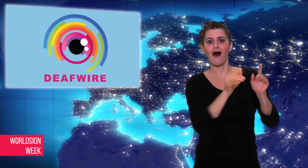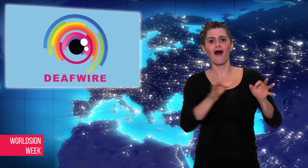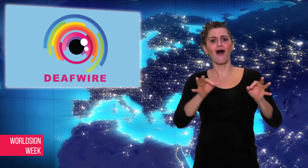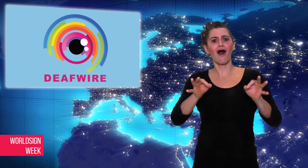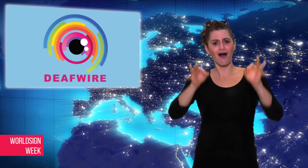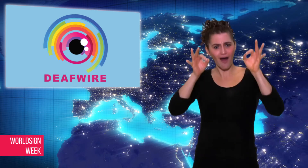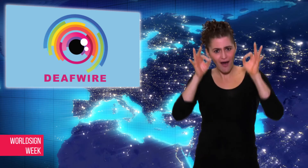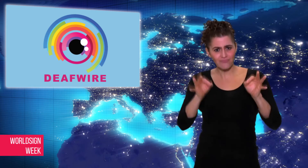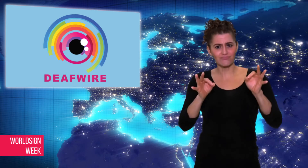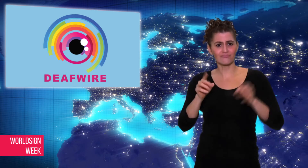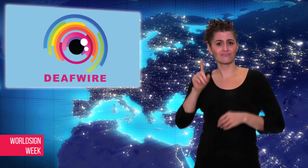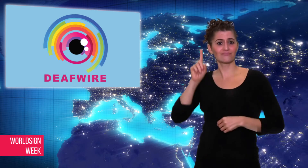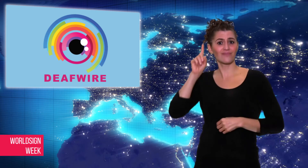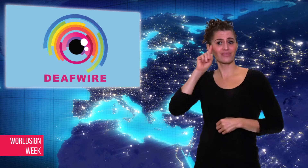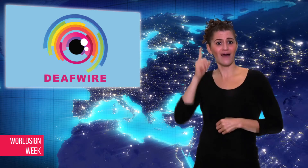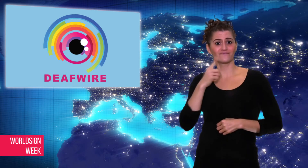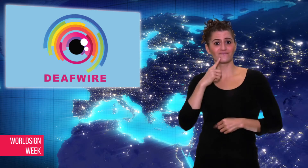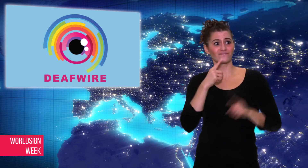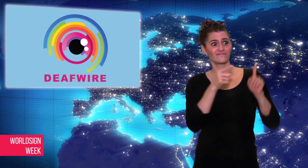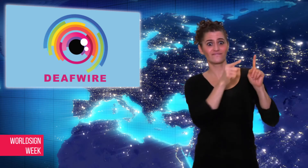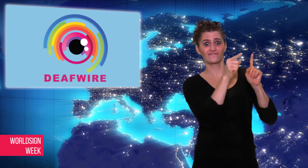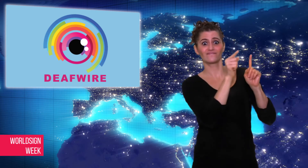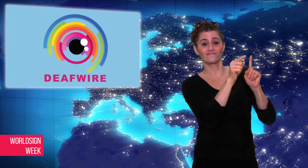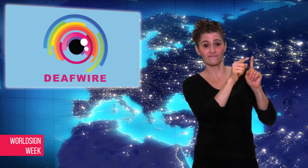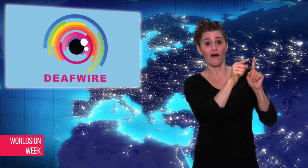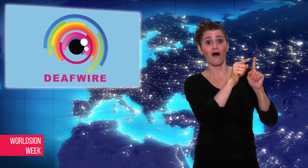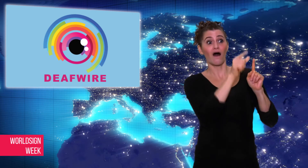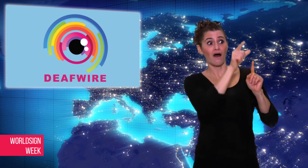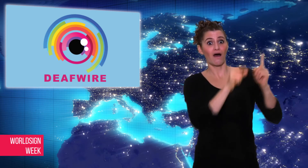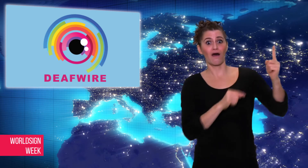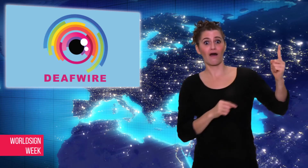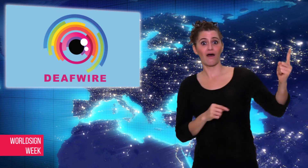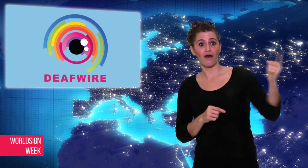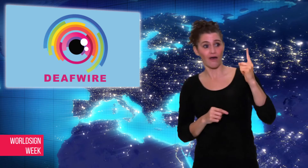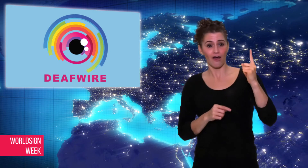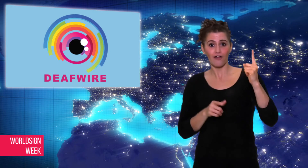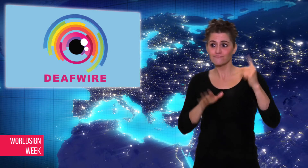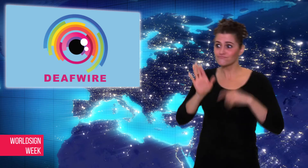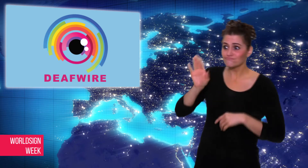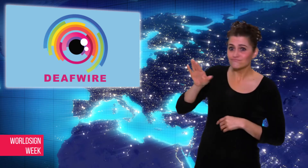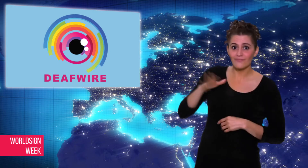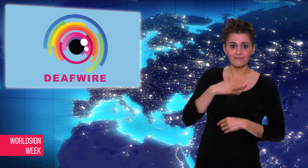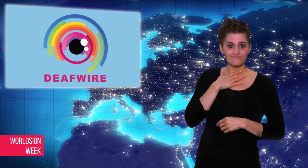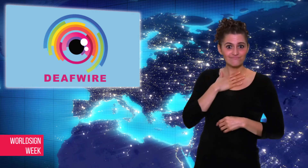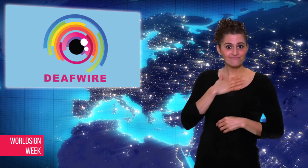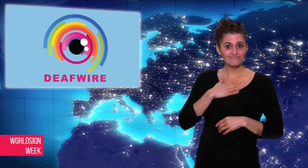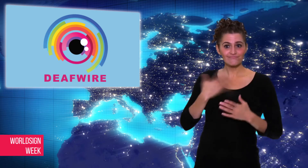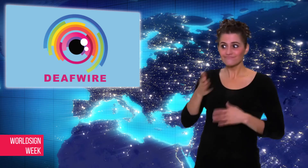actually be deaf and tries to speak